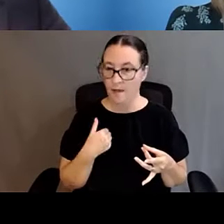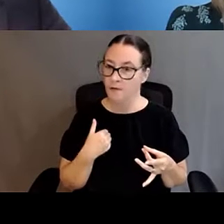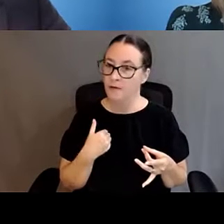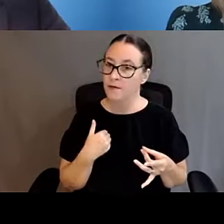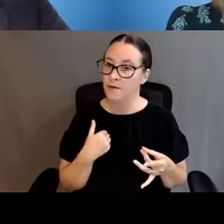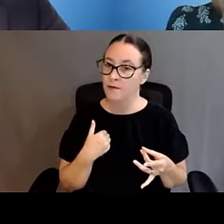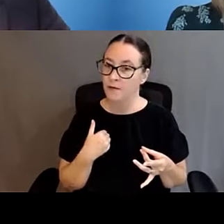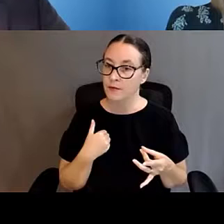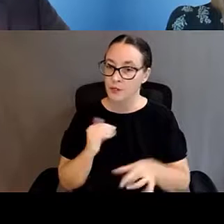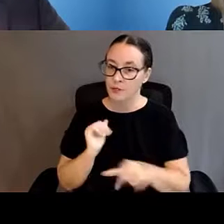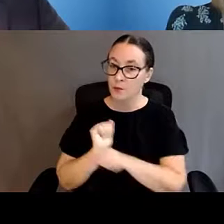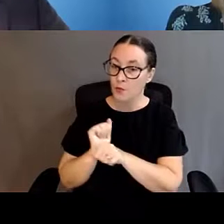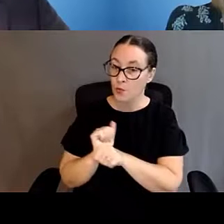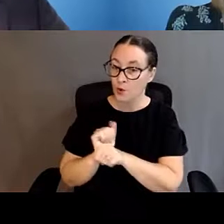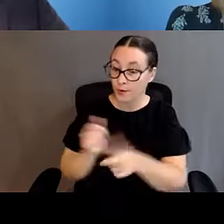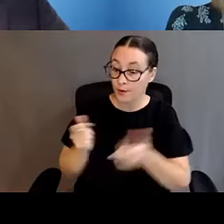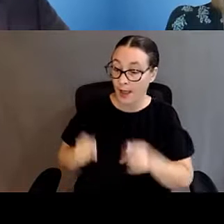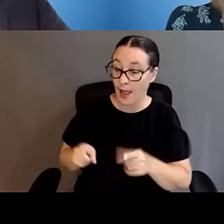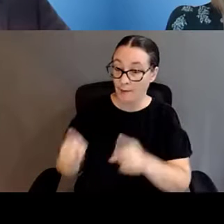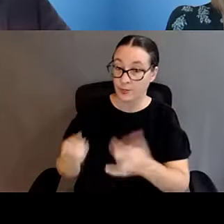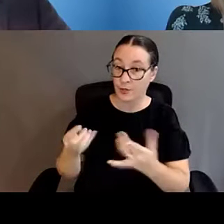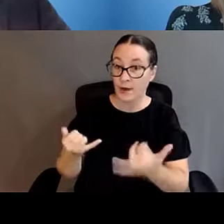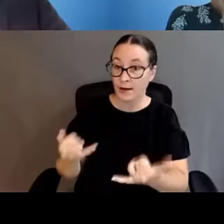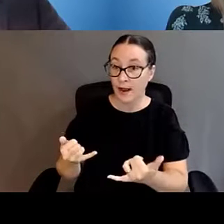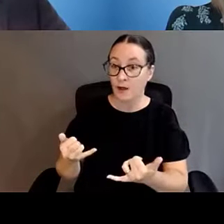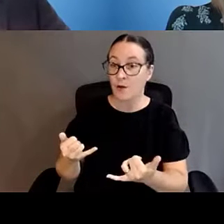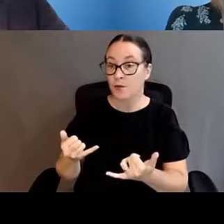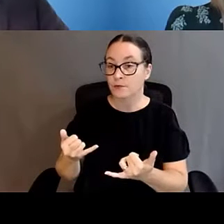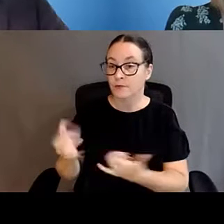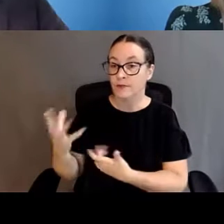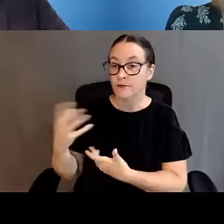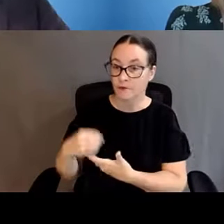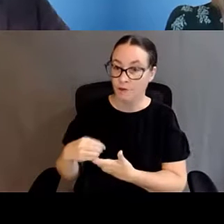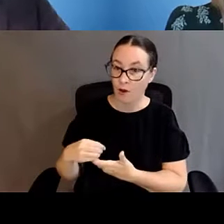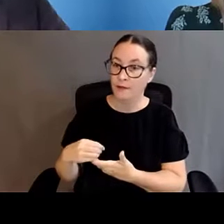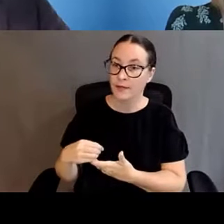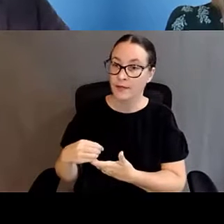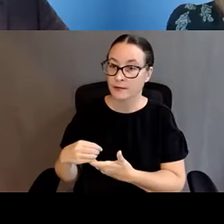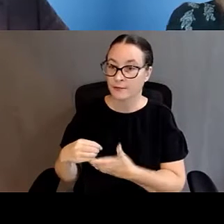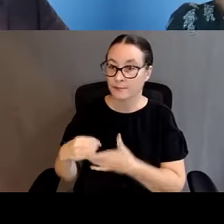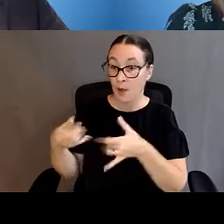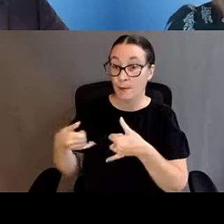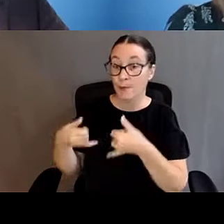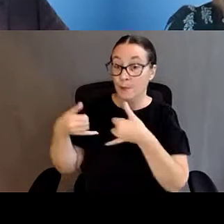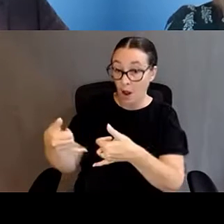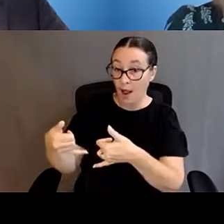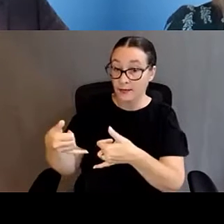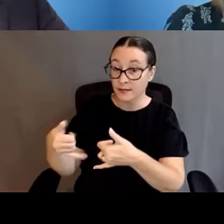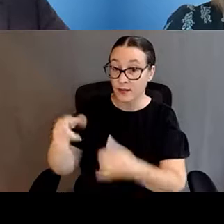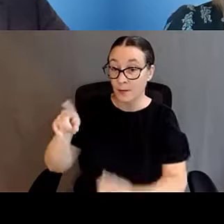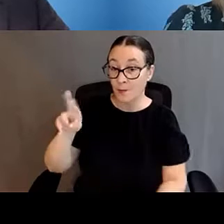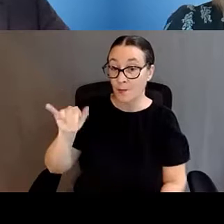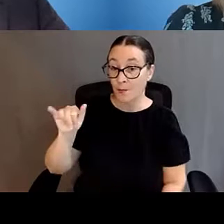going on underneath FASEB that involves prizes for actually developing sample plans